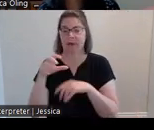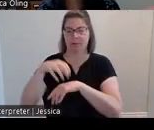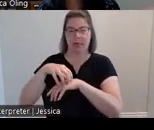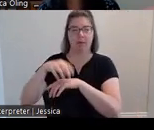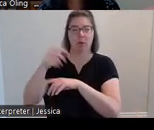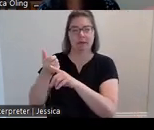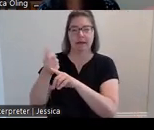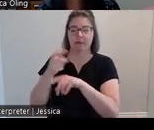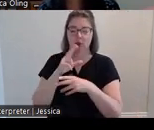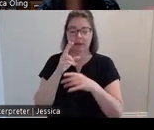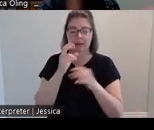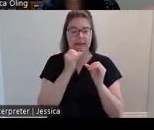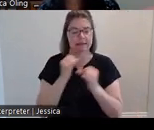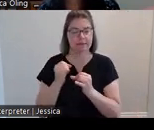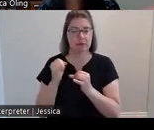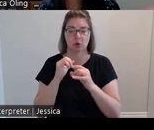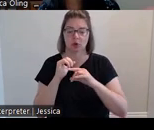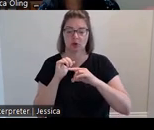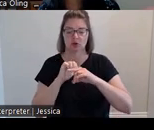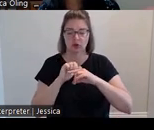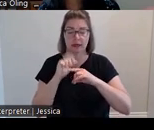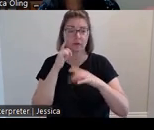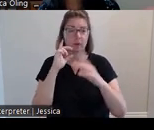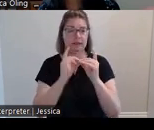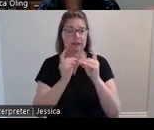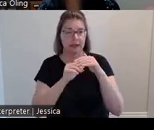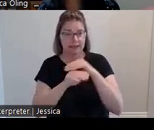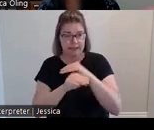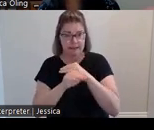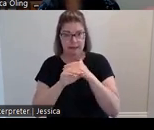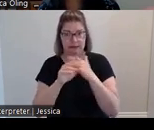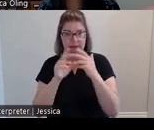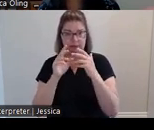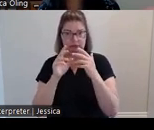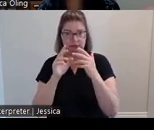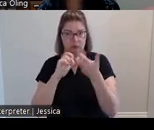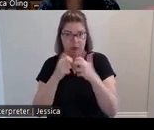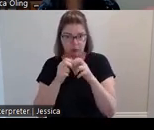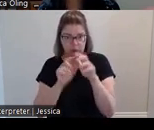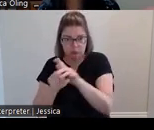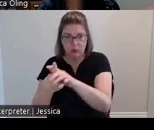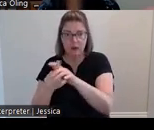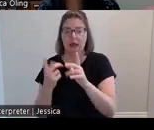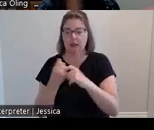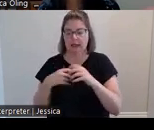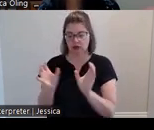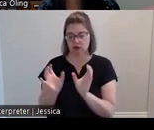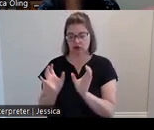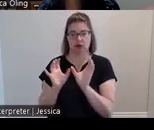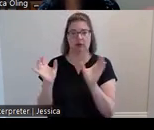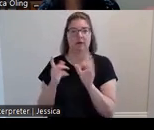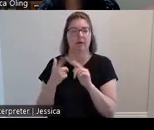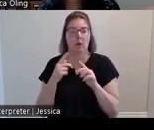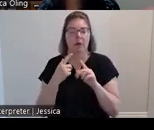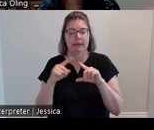training for digital accessibility issues and you can get a certificate for those modules which are self paced.